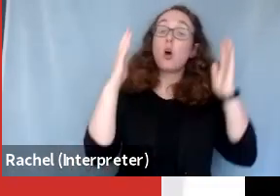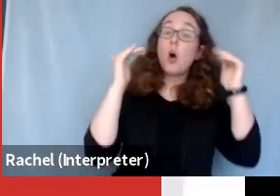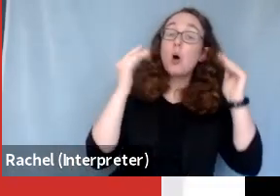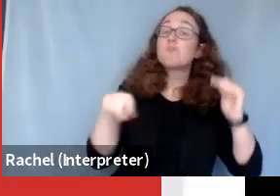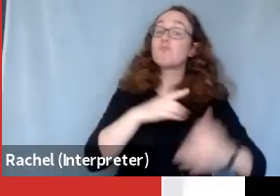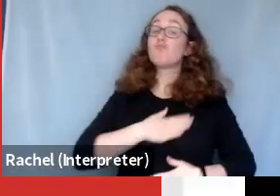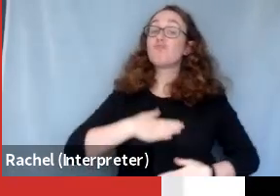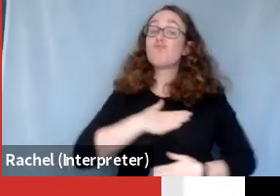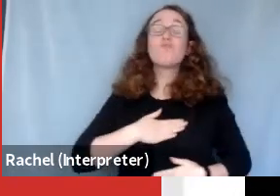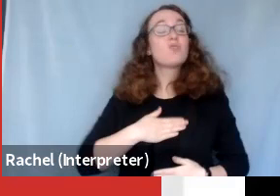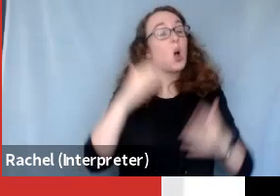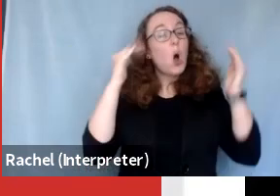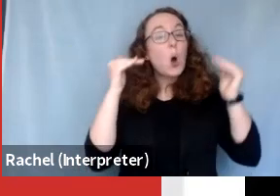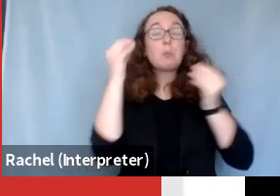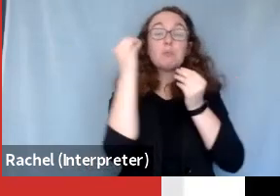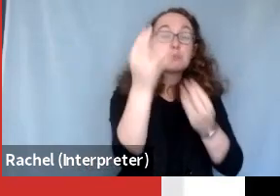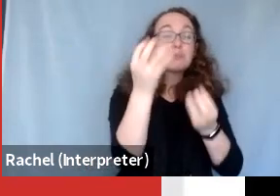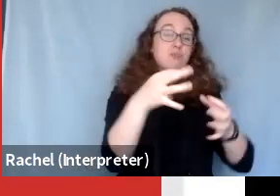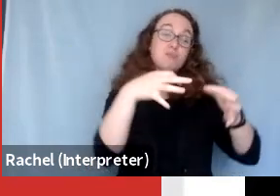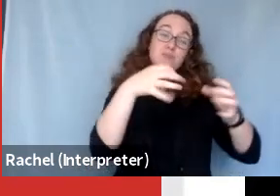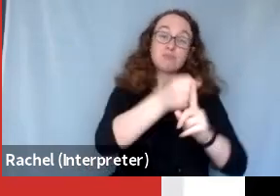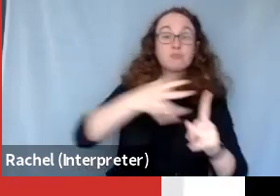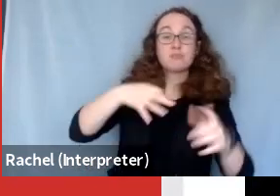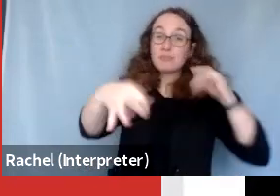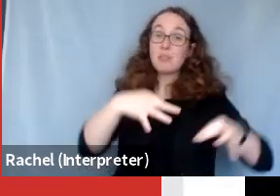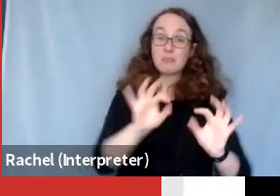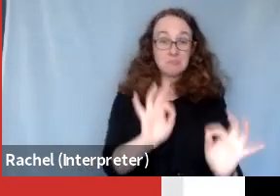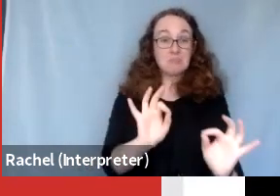it was informative for you, and we hope you guys join our other live